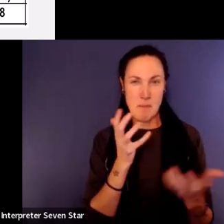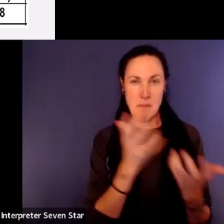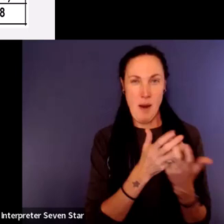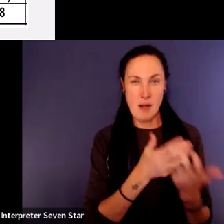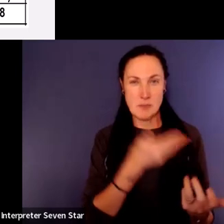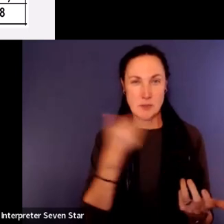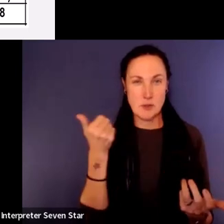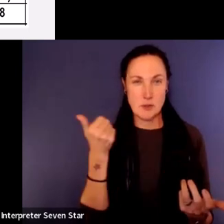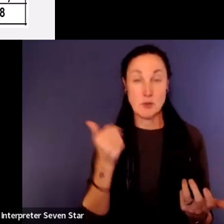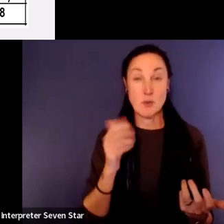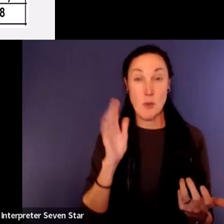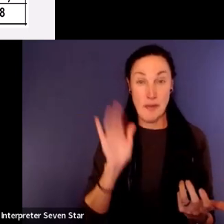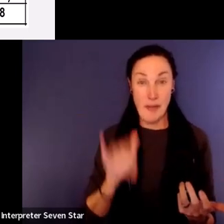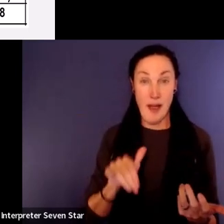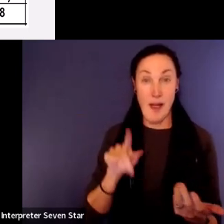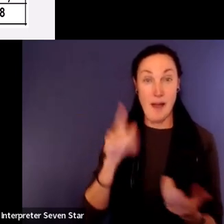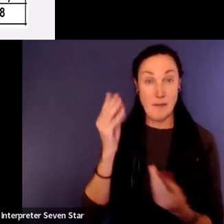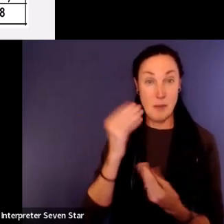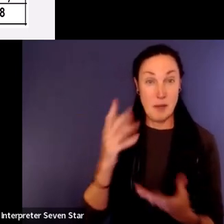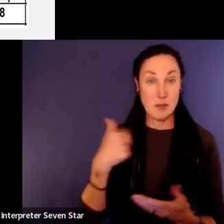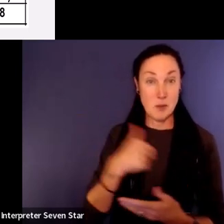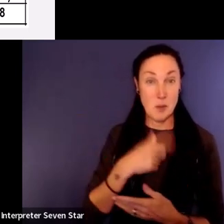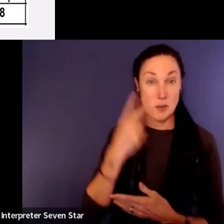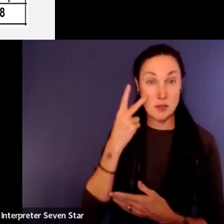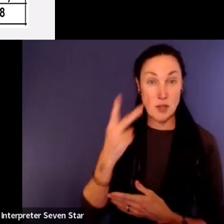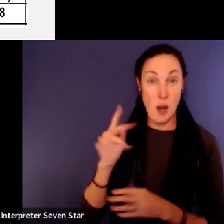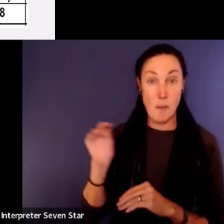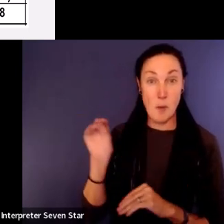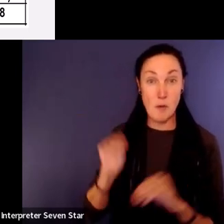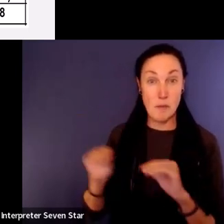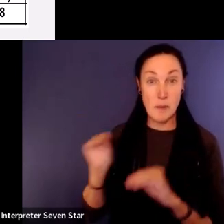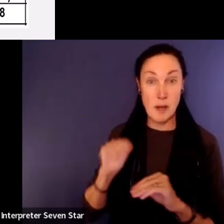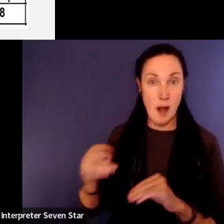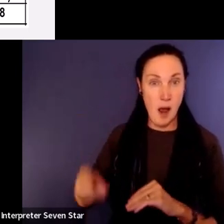movement into activities. For example, when they picked a song, we added movements he could engage